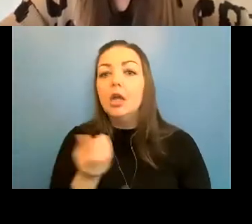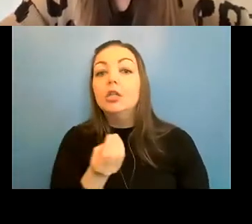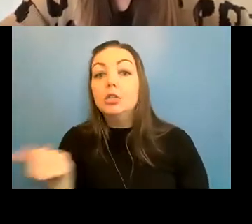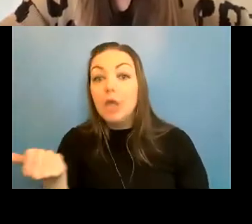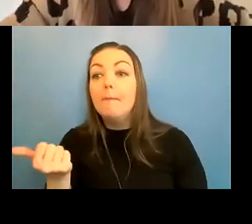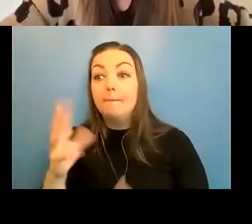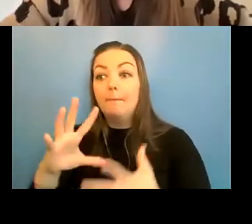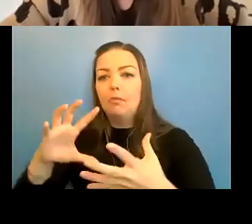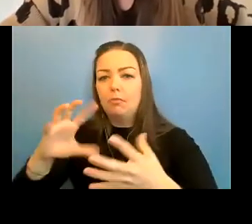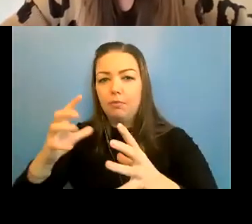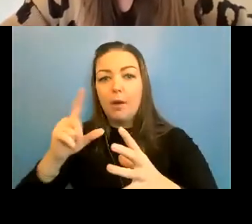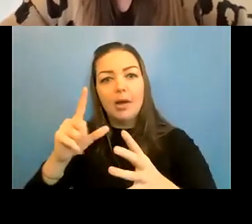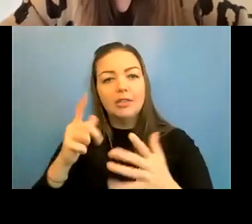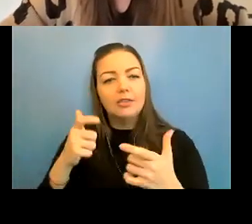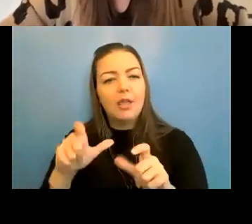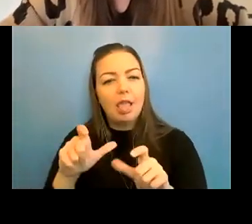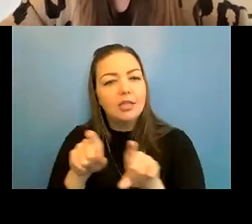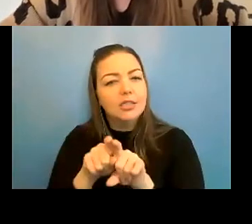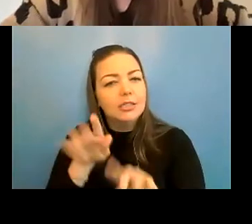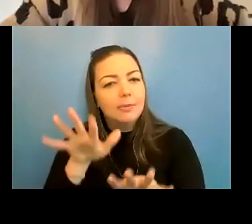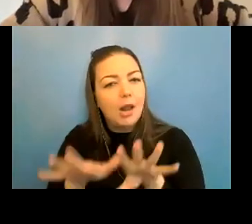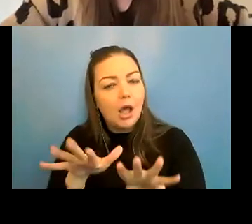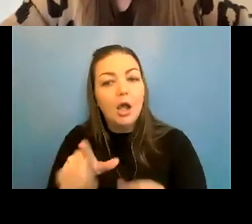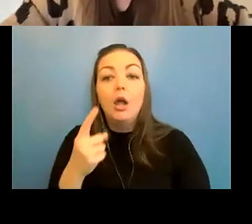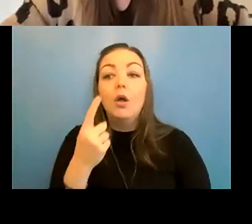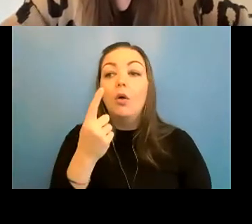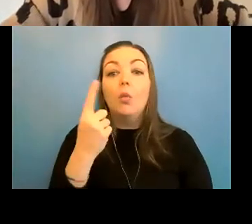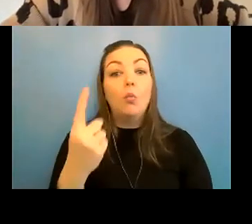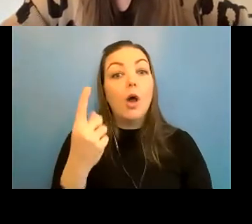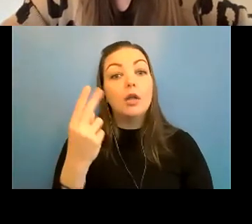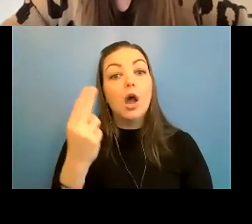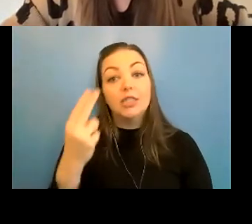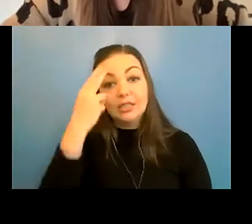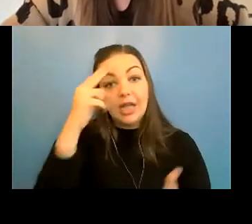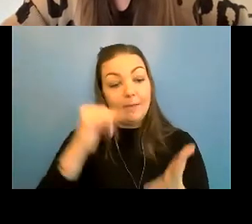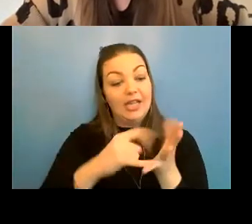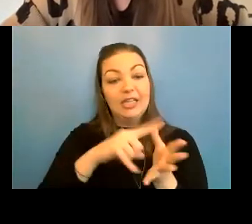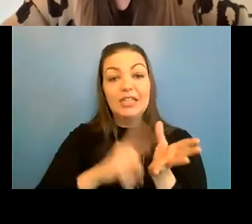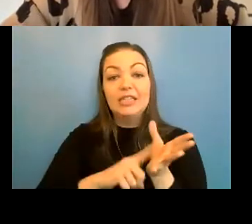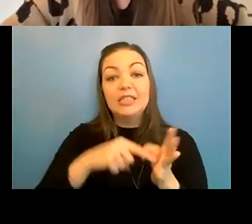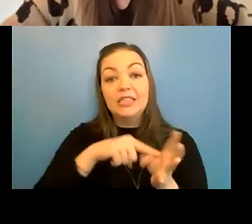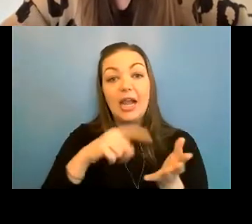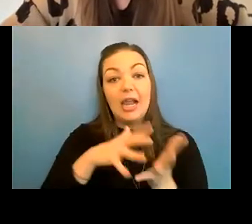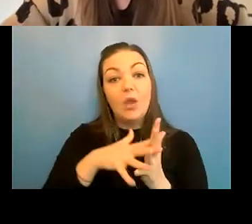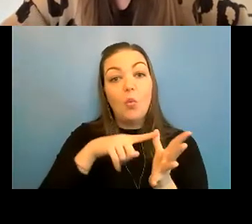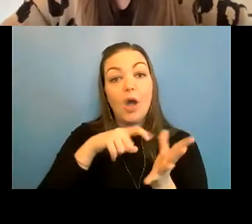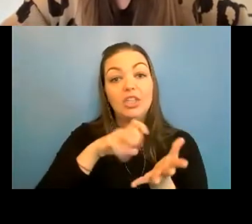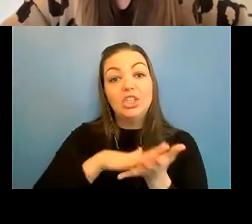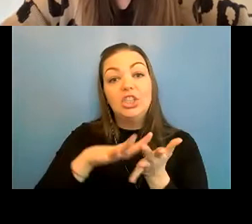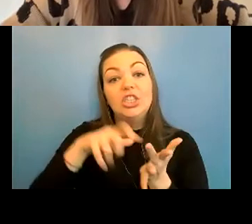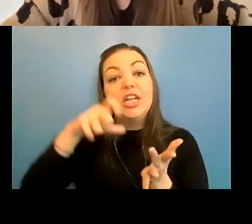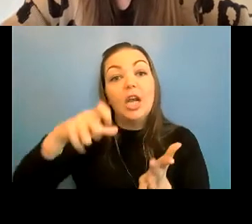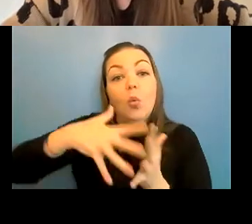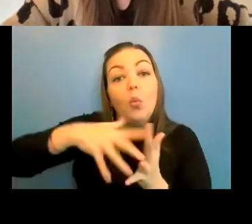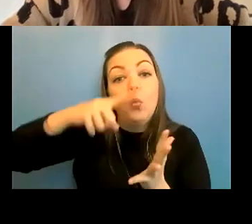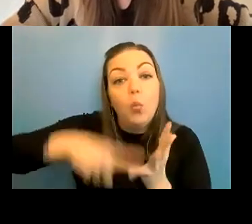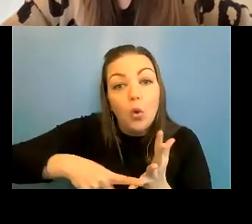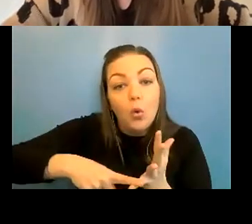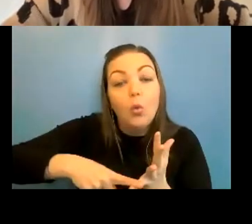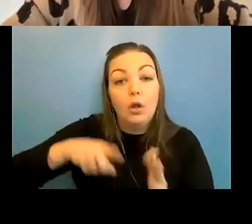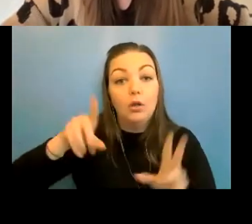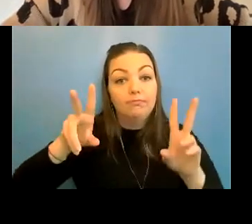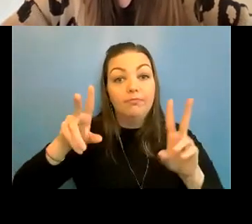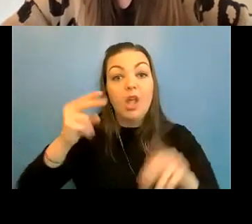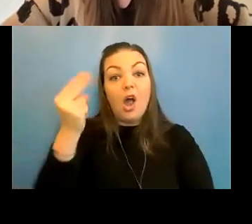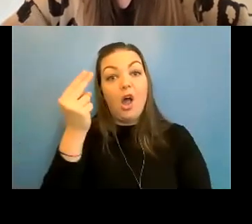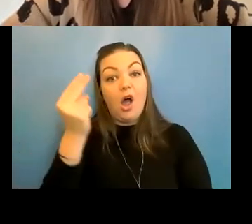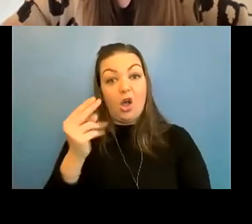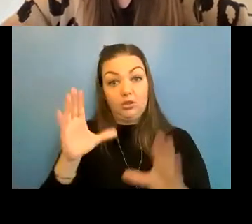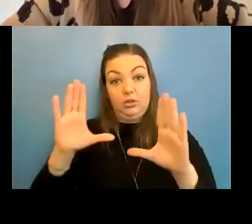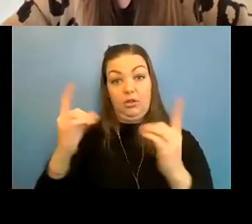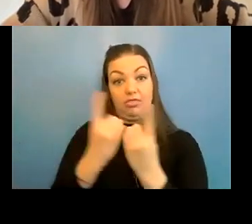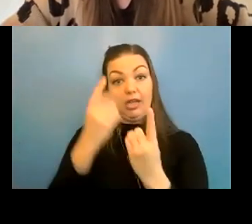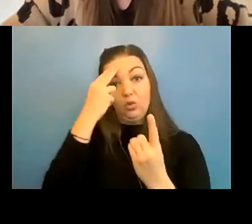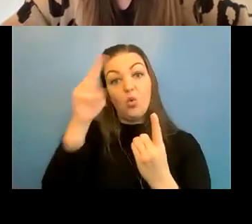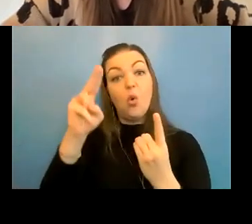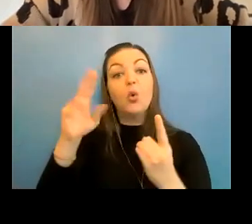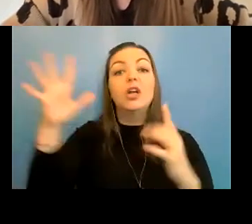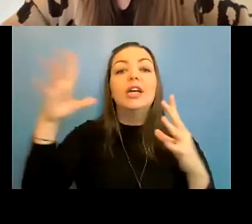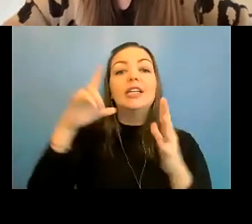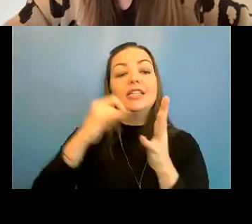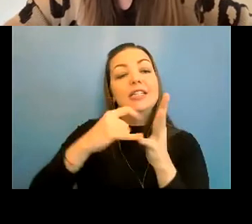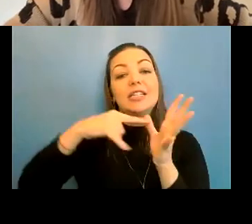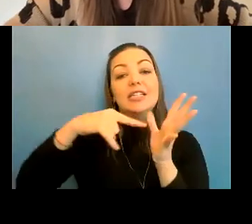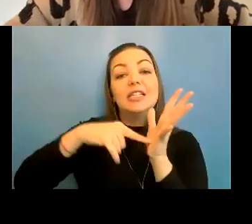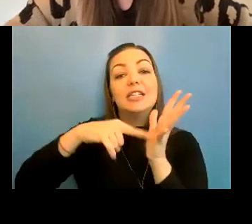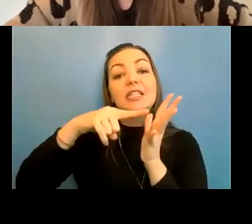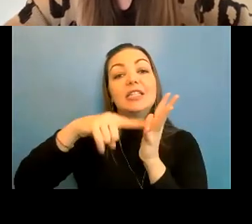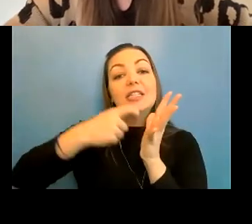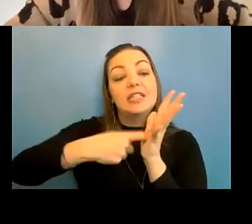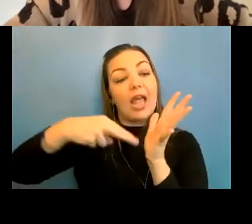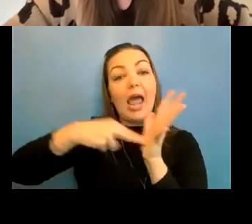have had to totally rethink the piece of work they're making, to adapt it. Some have done that but it's quite closely linked to their original piece. There is an artist called